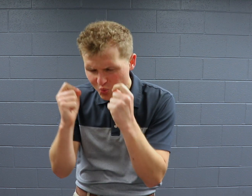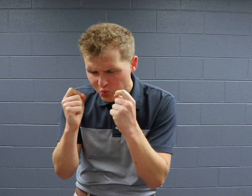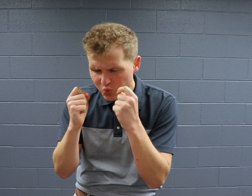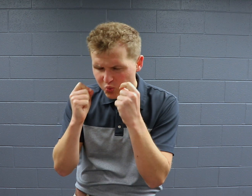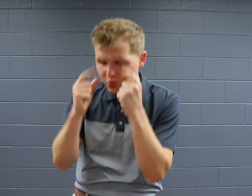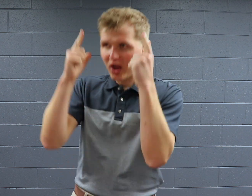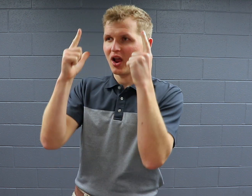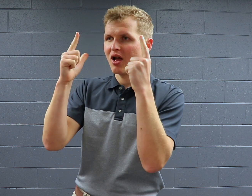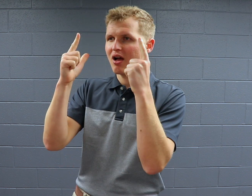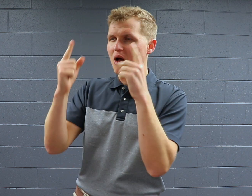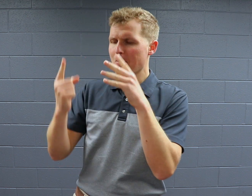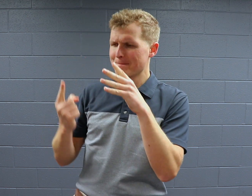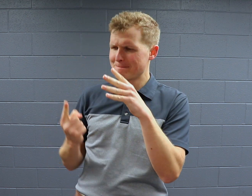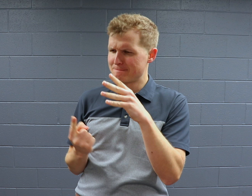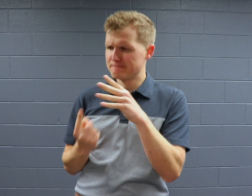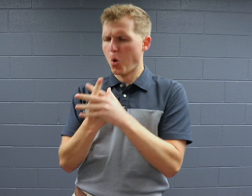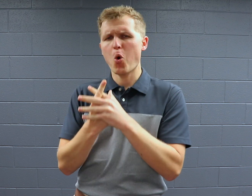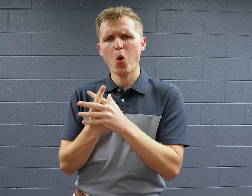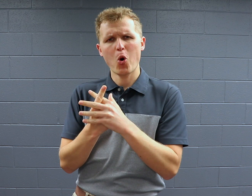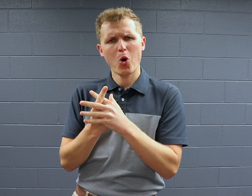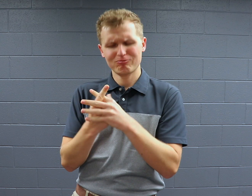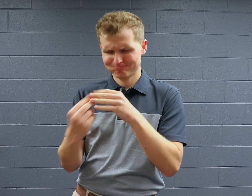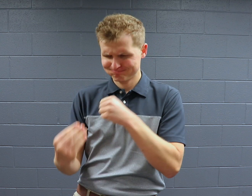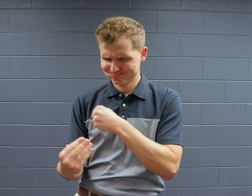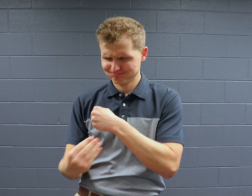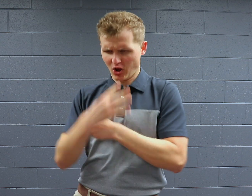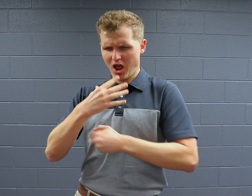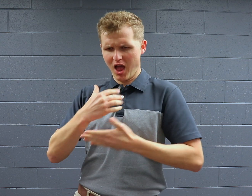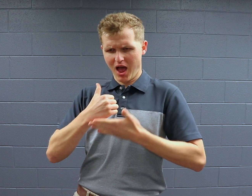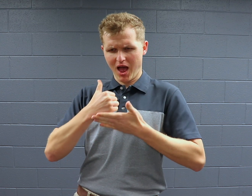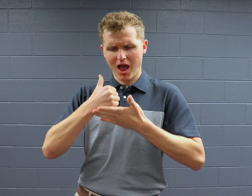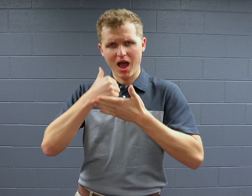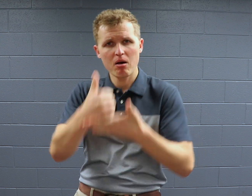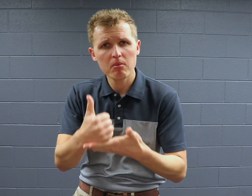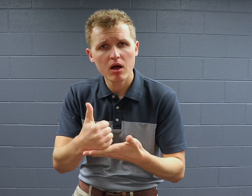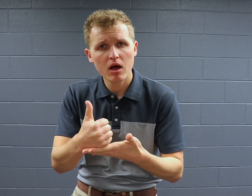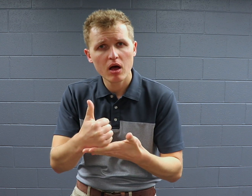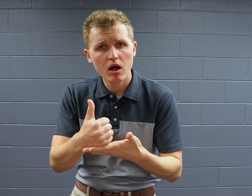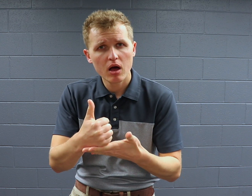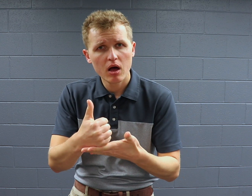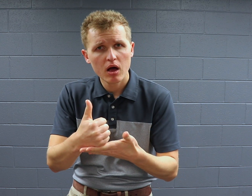and when thou awakest, it shall talk with thee.